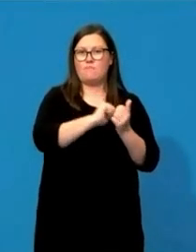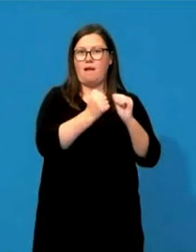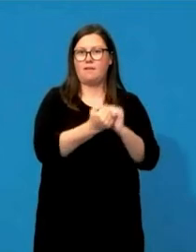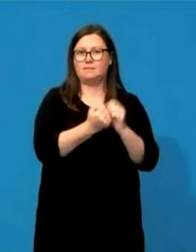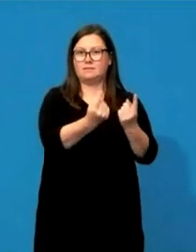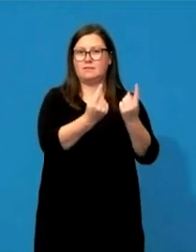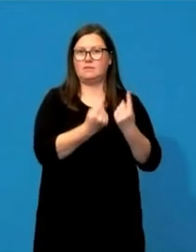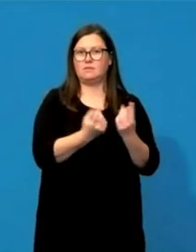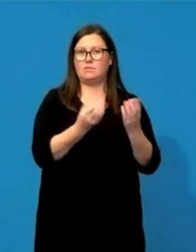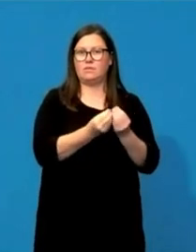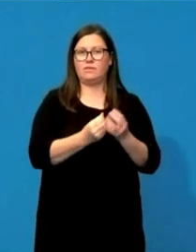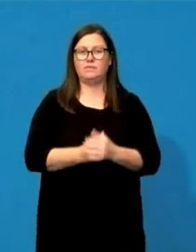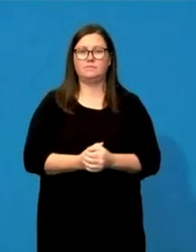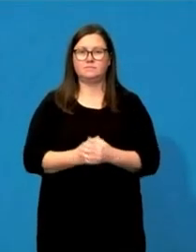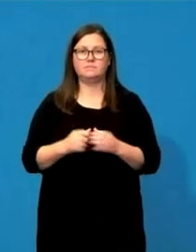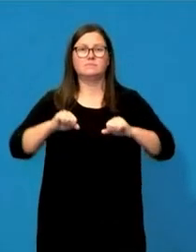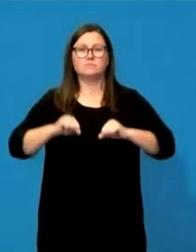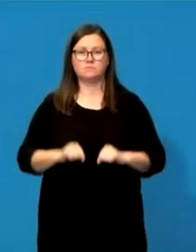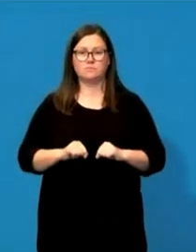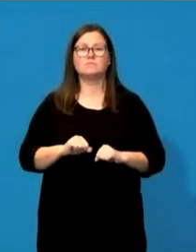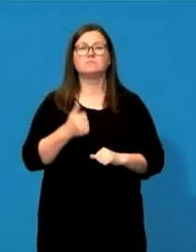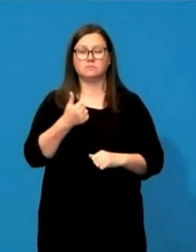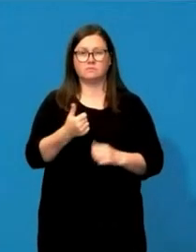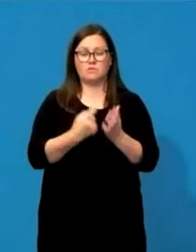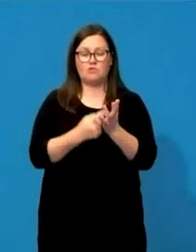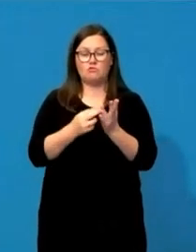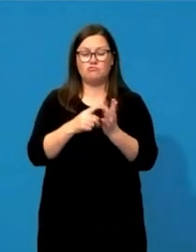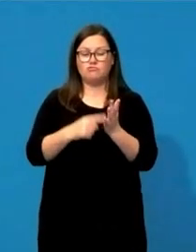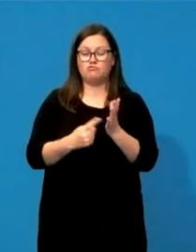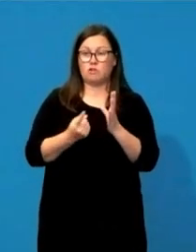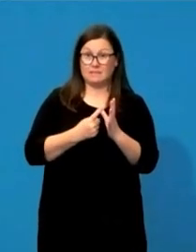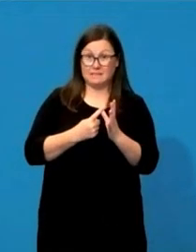So, we will hear first from Ronita, but both for Ronita and Topsy, thank you for being